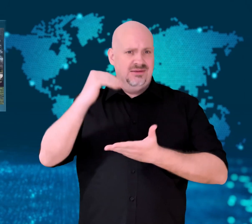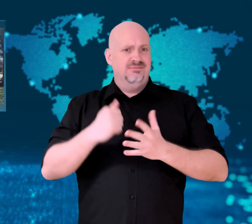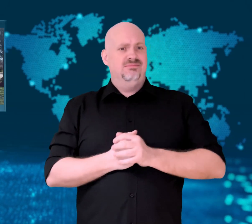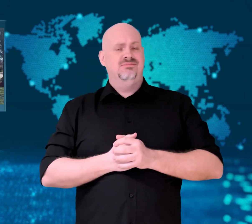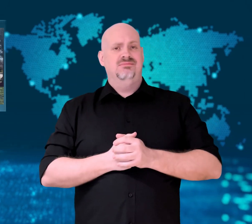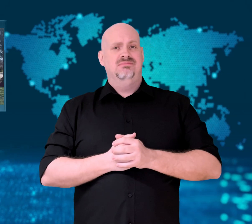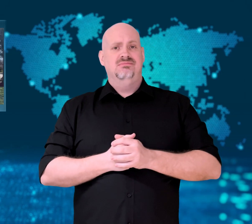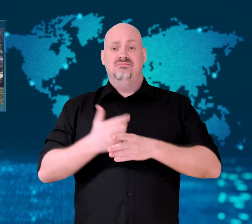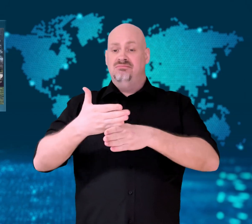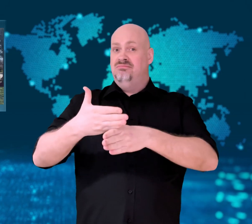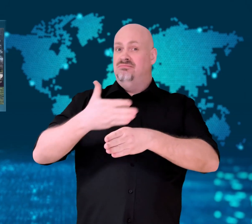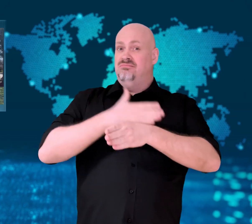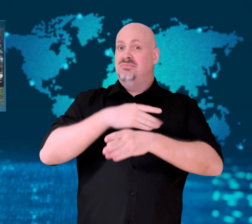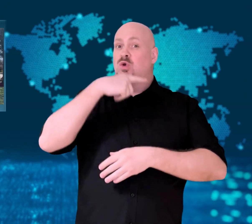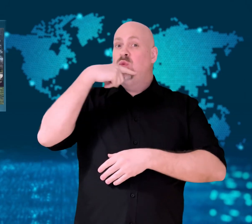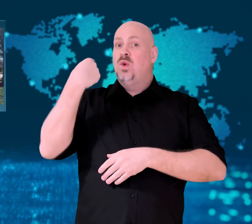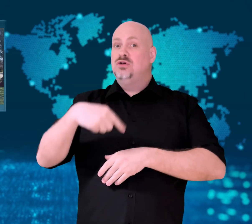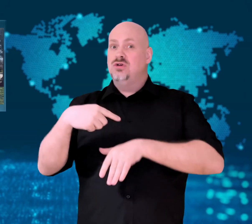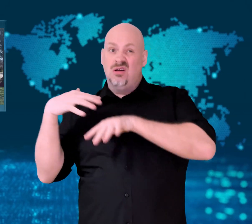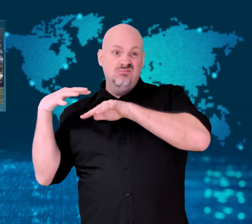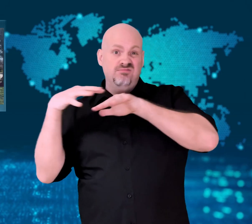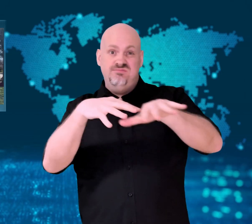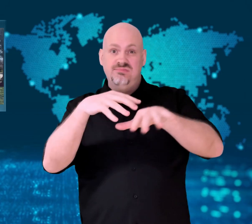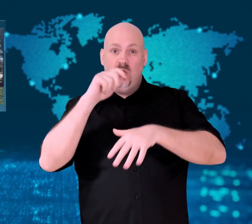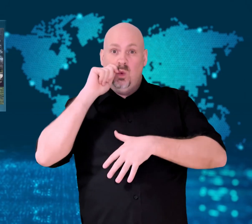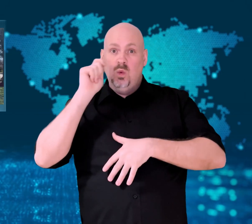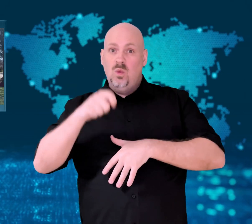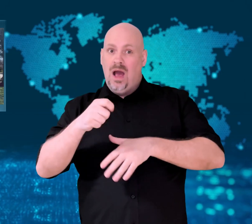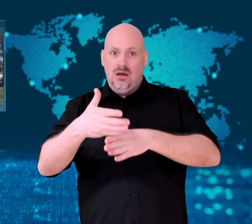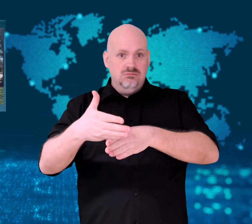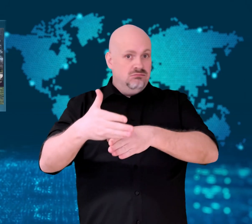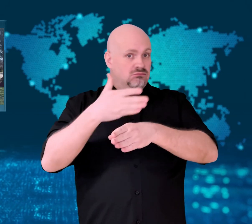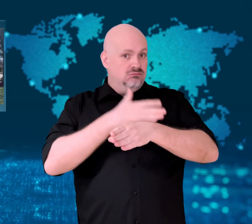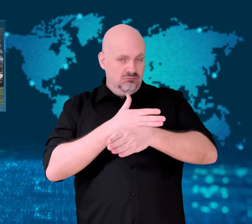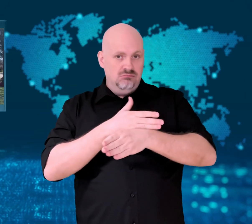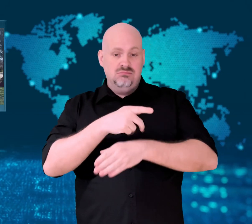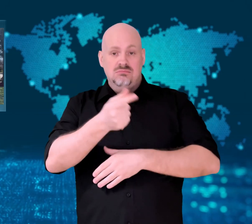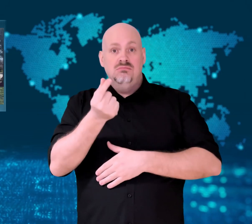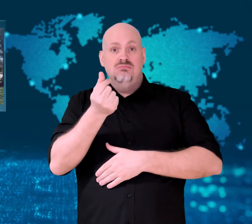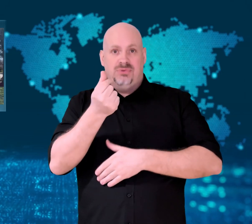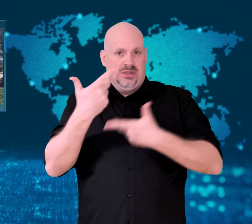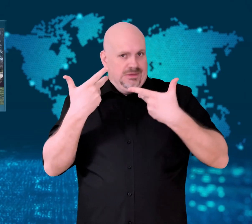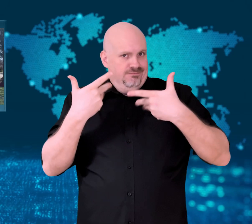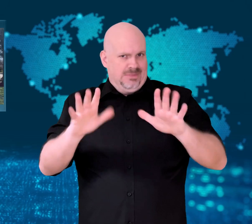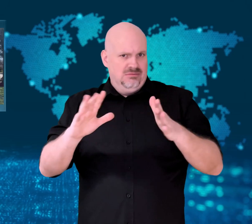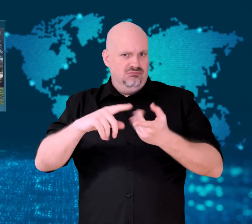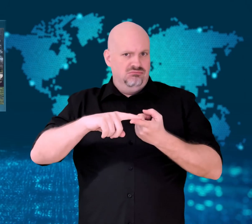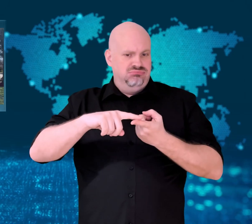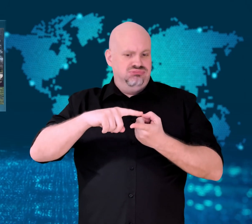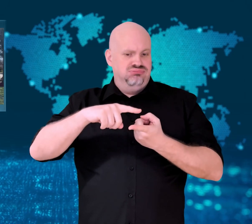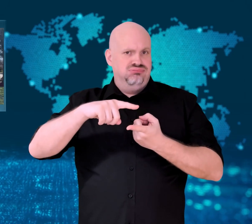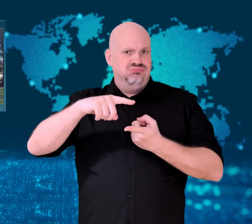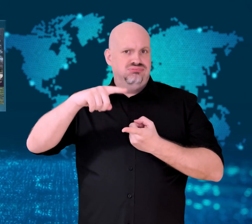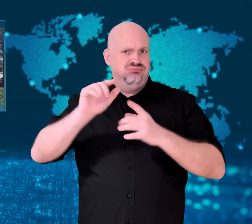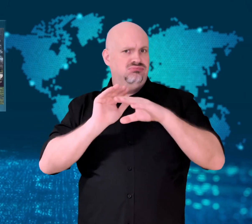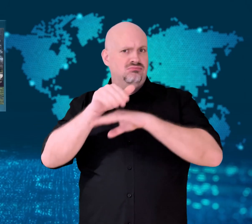the price had increased to more than $120 USD a barrel.